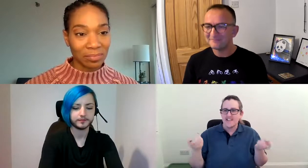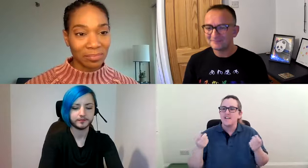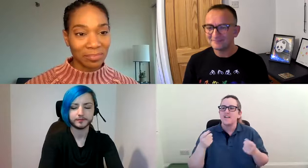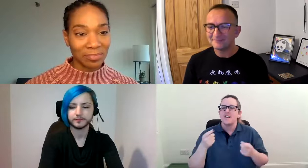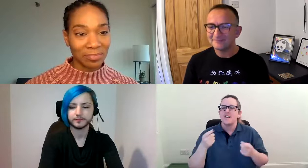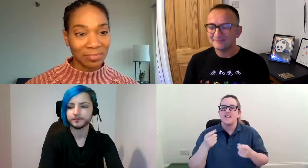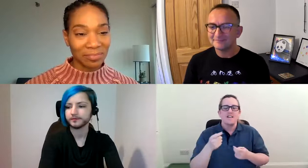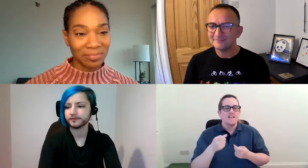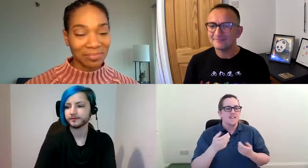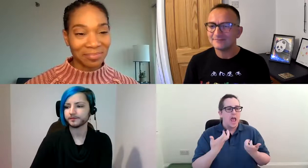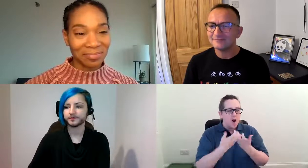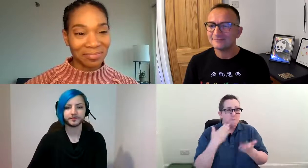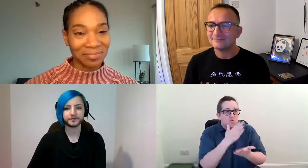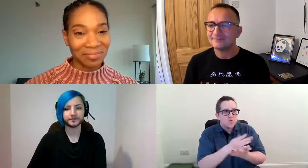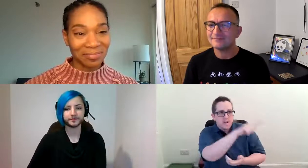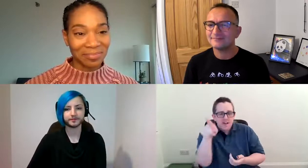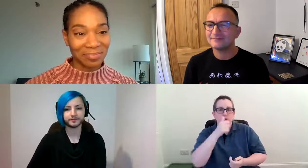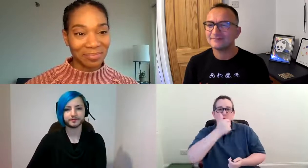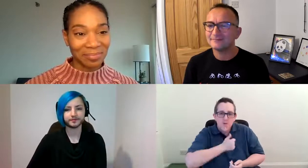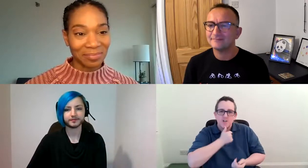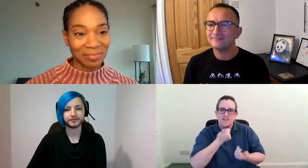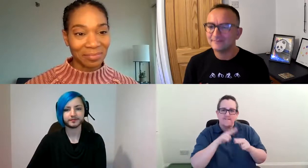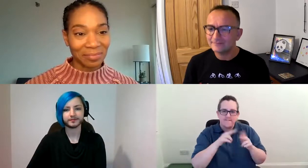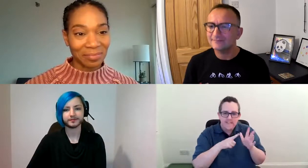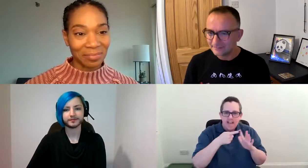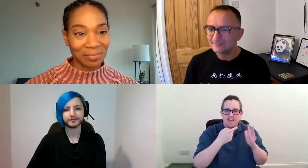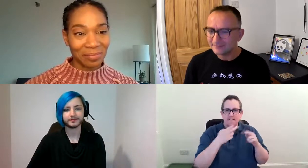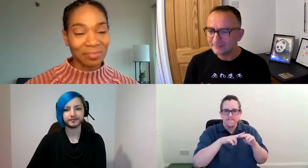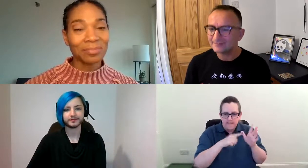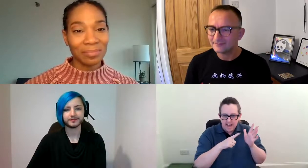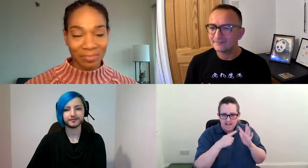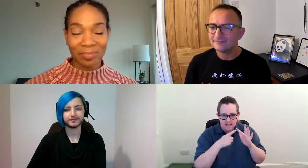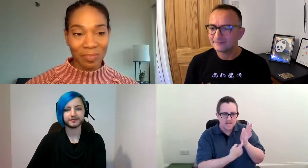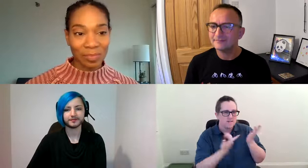how can I make sure if it’s an interpreter that they